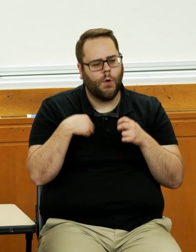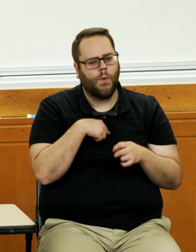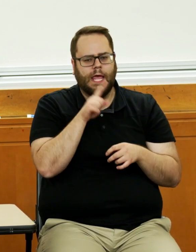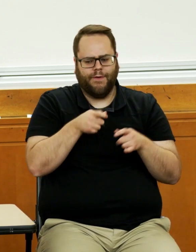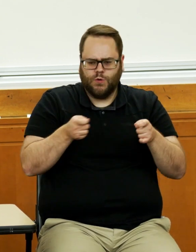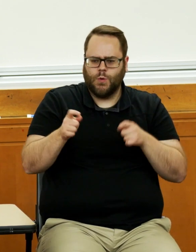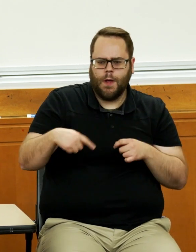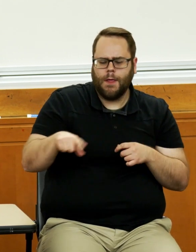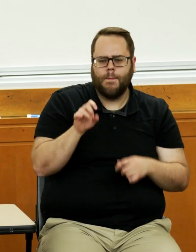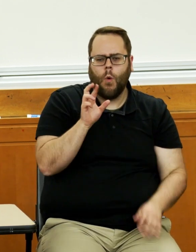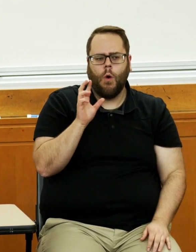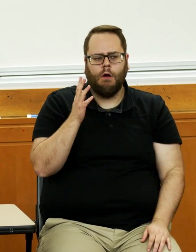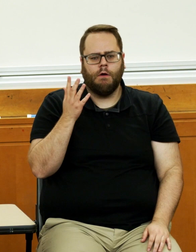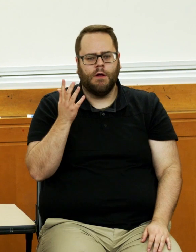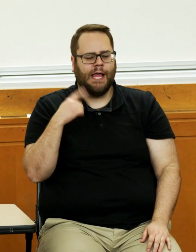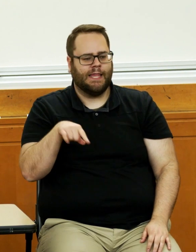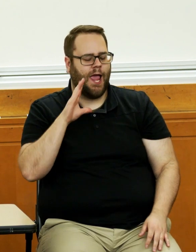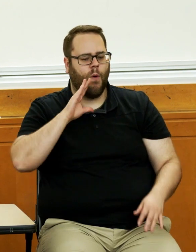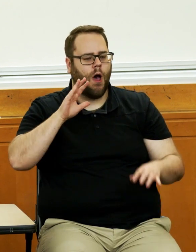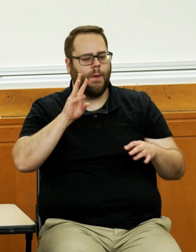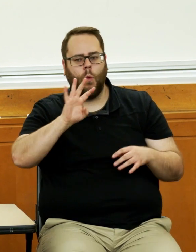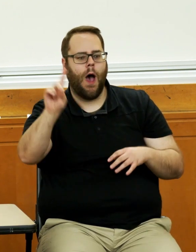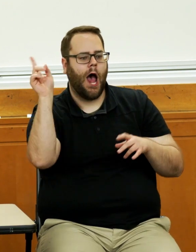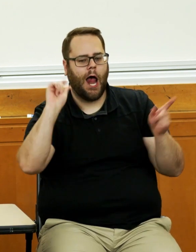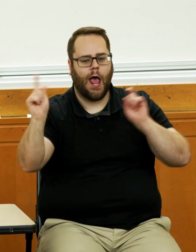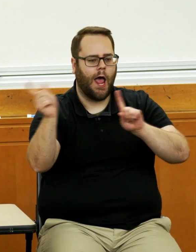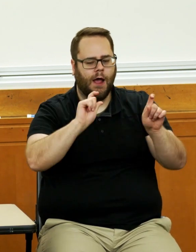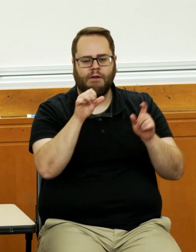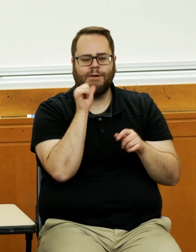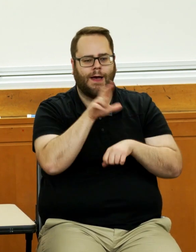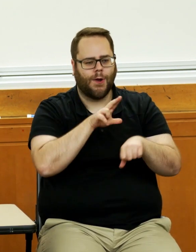them because otherwise they'll run wild.” They're not they're not, quote unquote, “normal”. If you